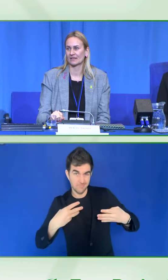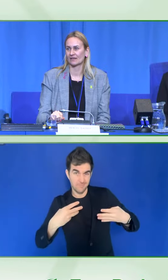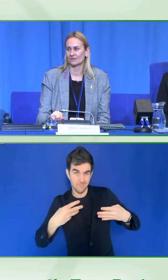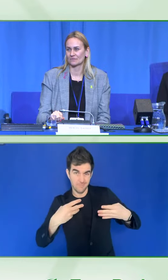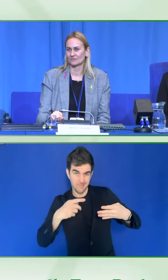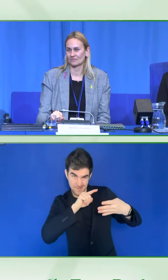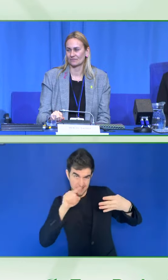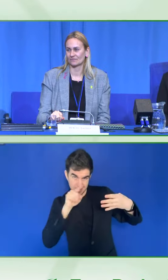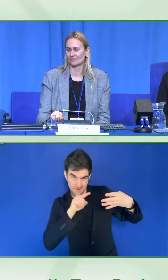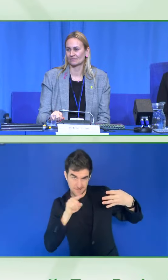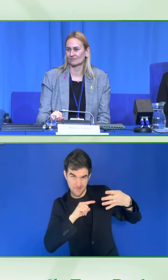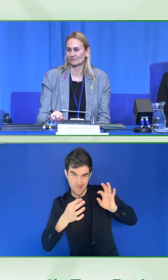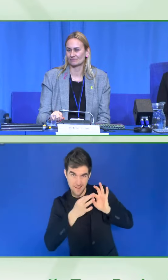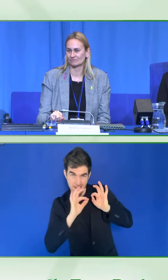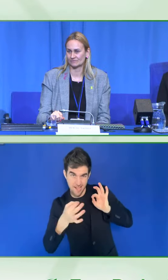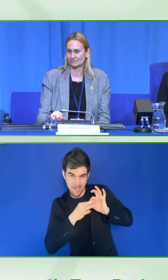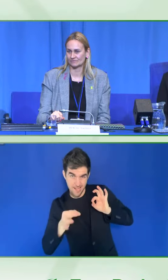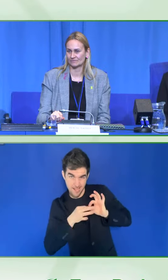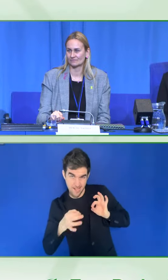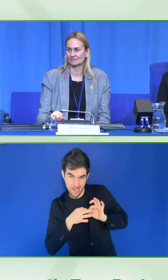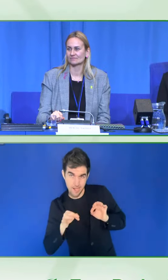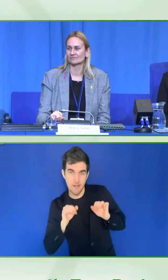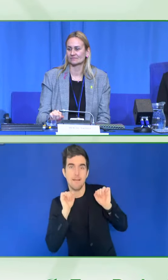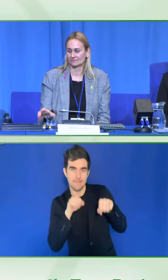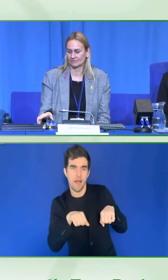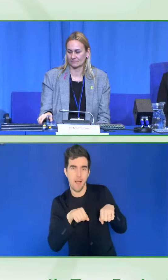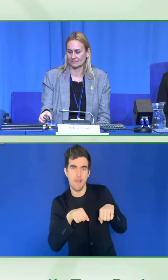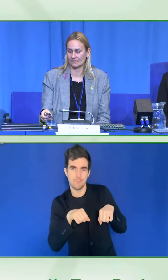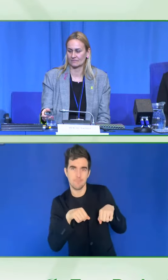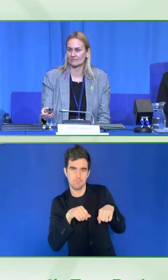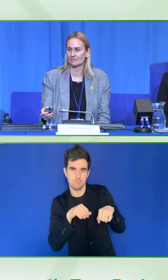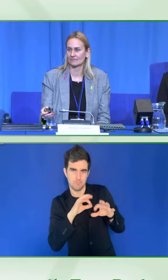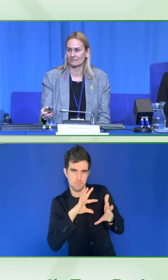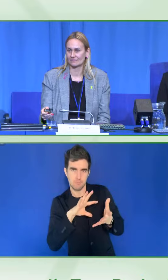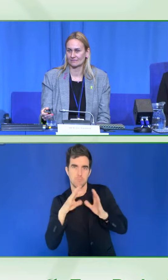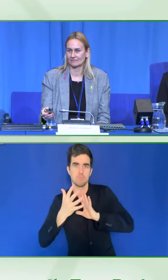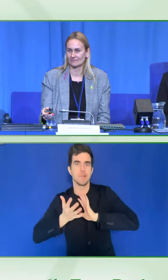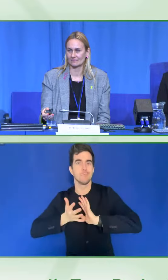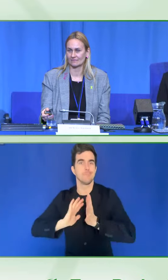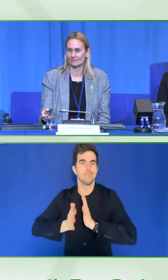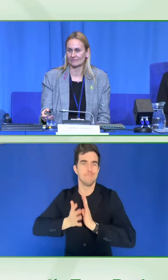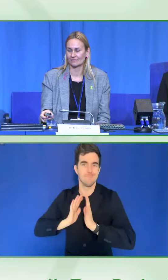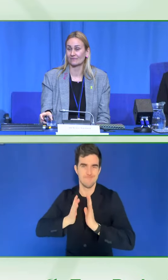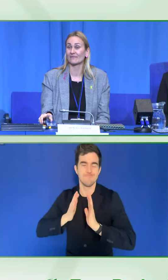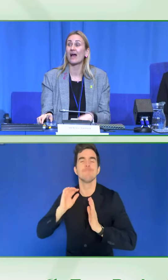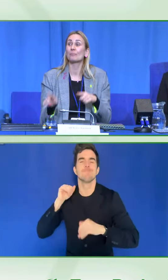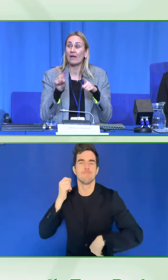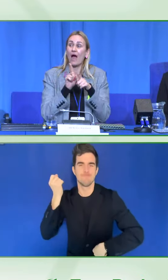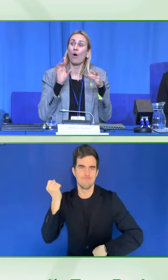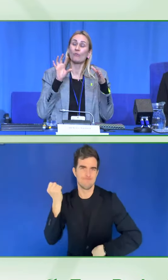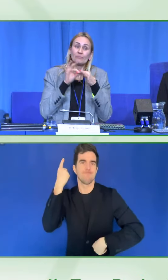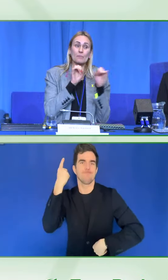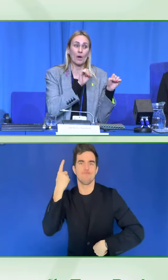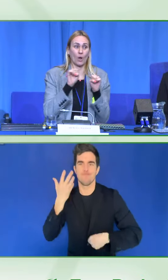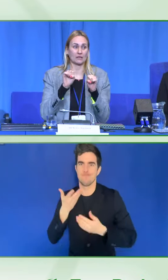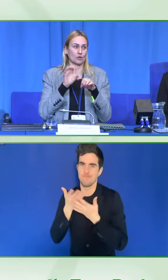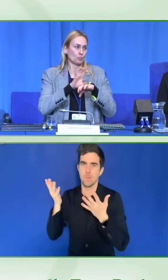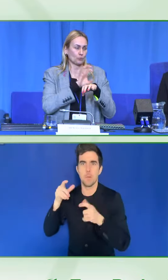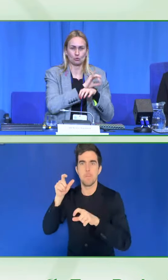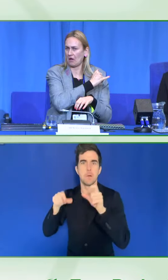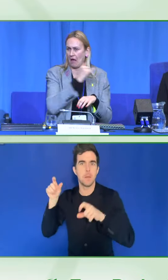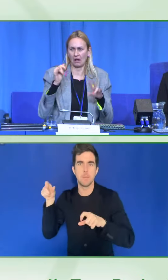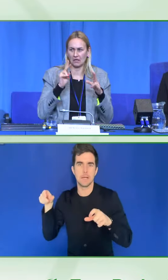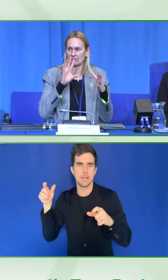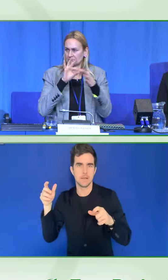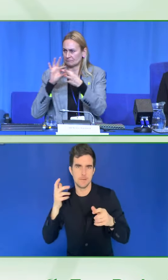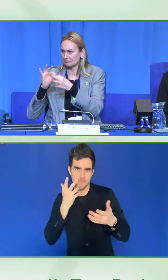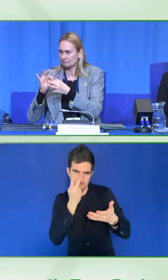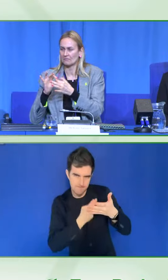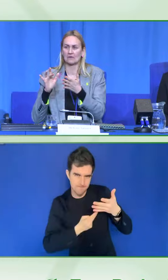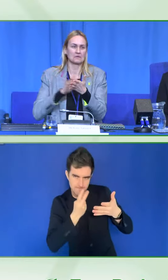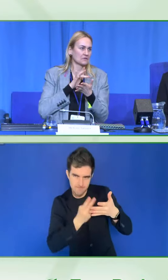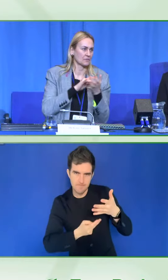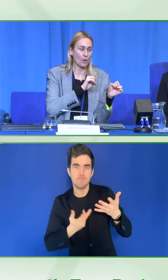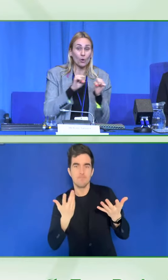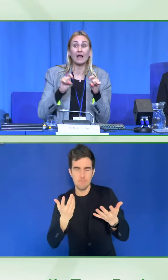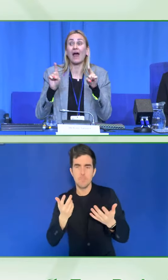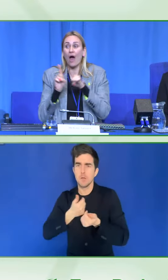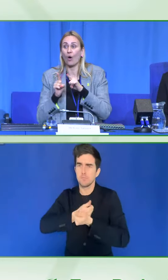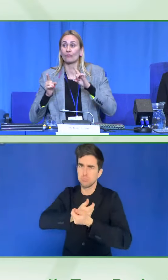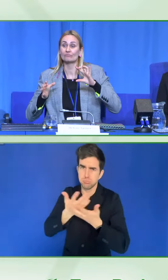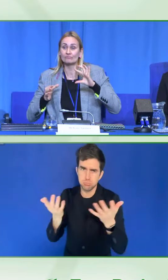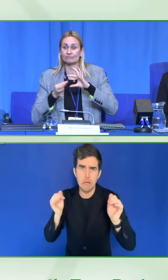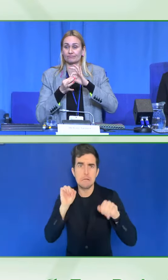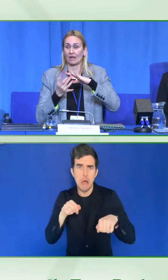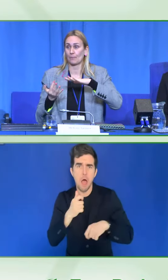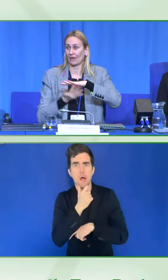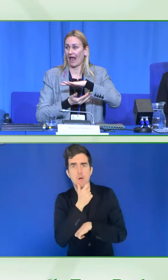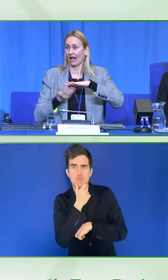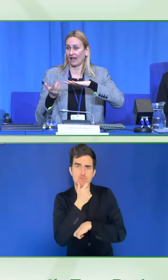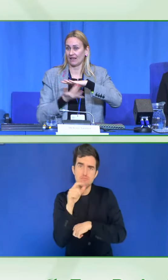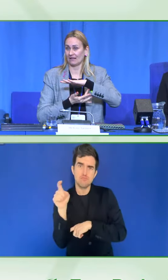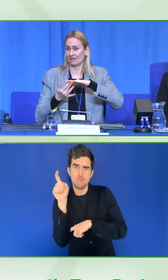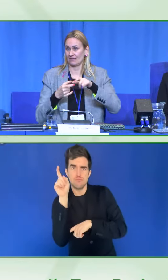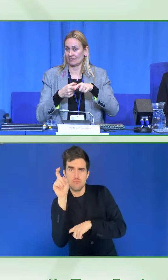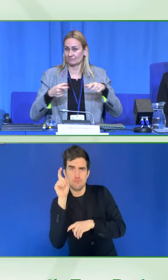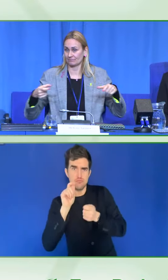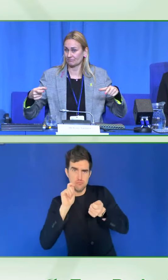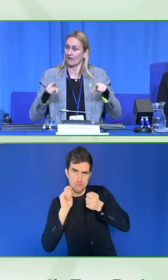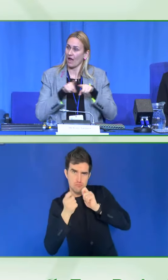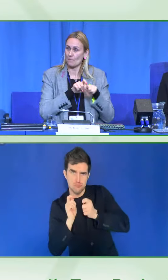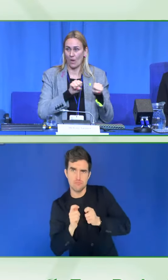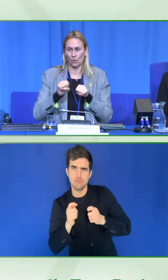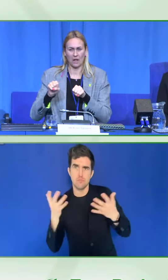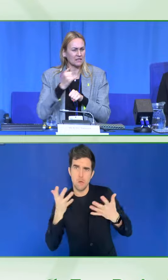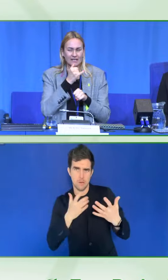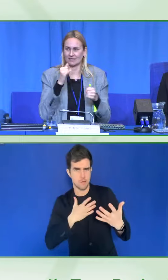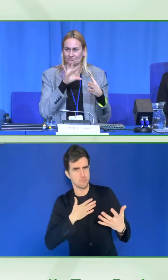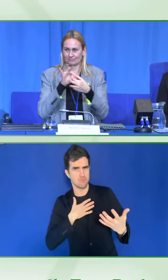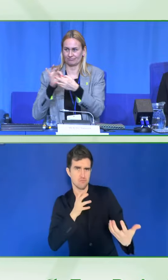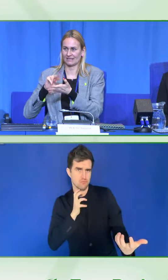For many years ago, we talk about a solution how you can provide a single solution for